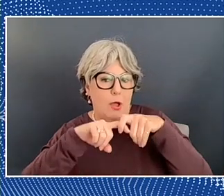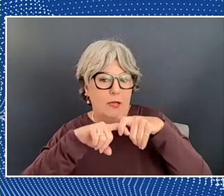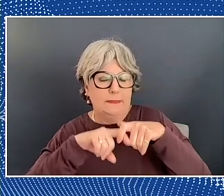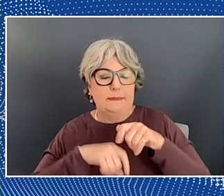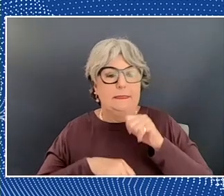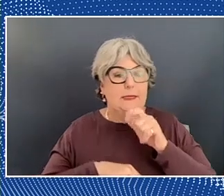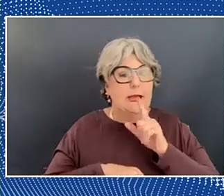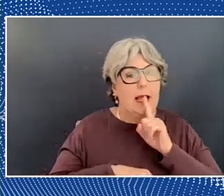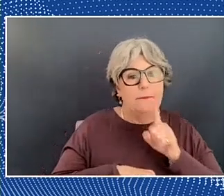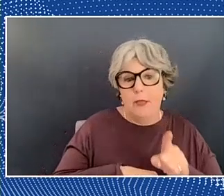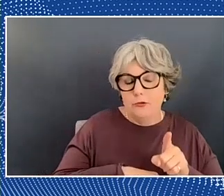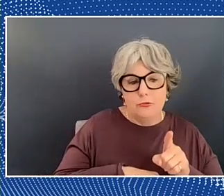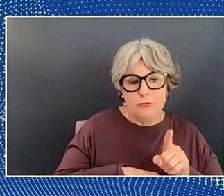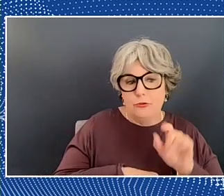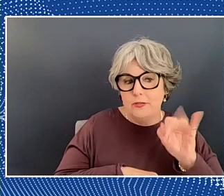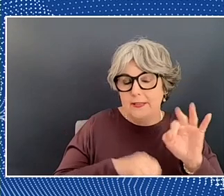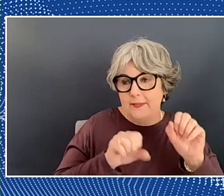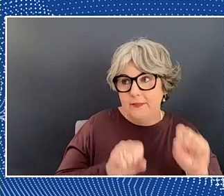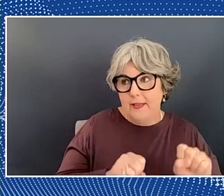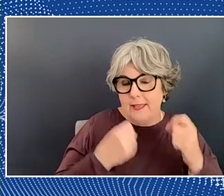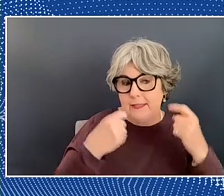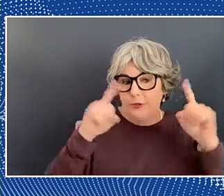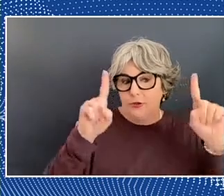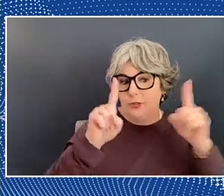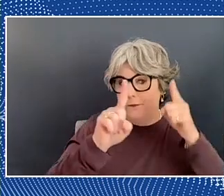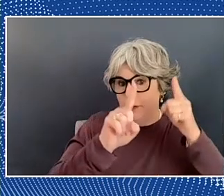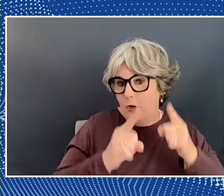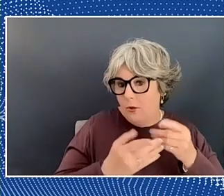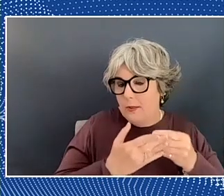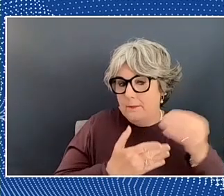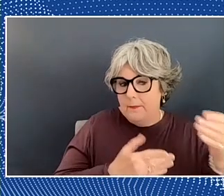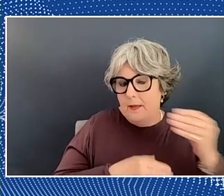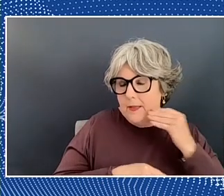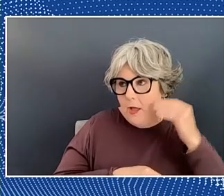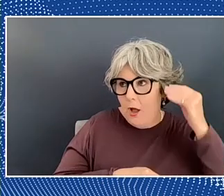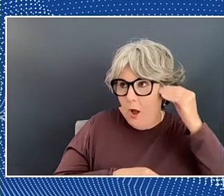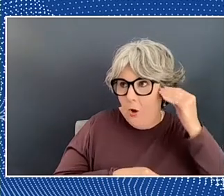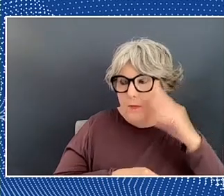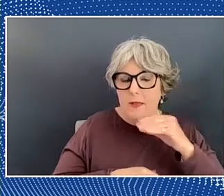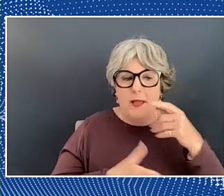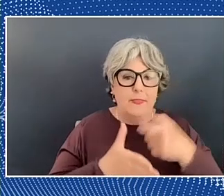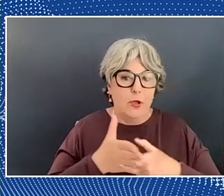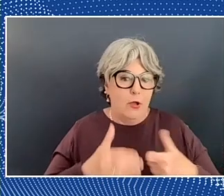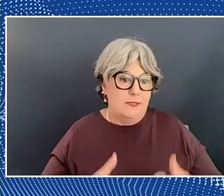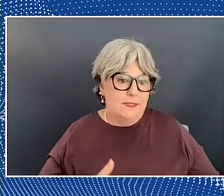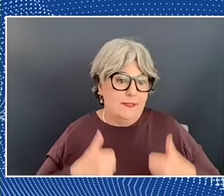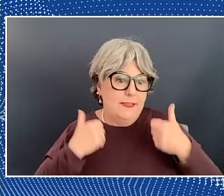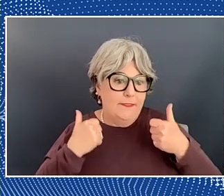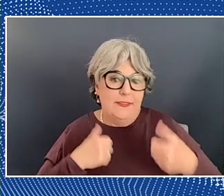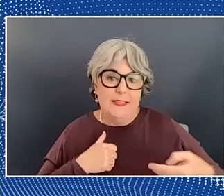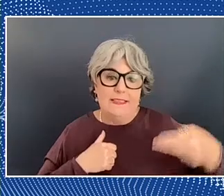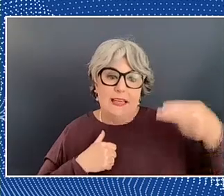whether I will be able to achieve that goal. And you know, the cost of living is higher than it's ever been.